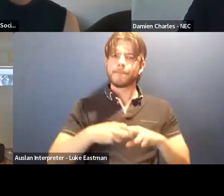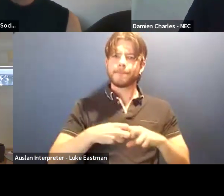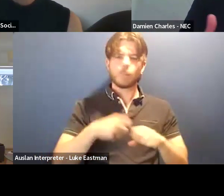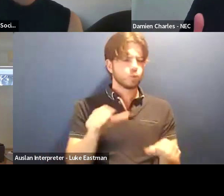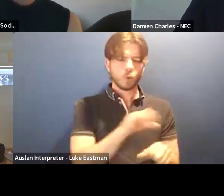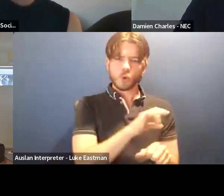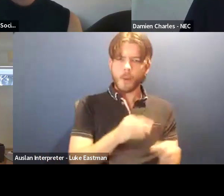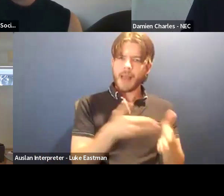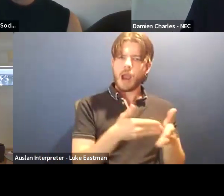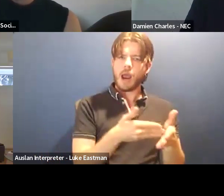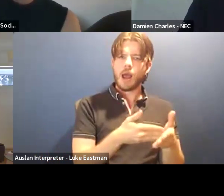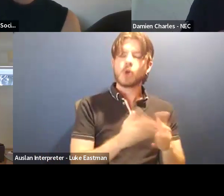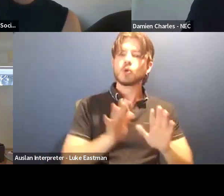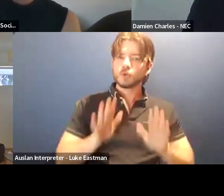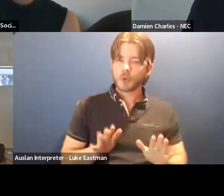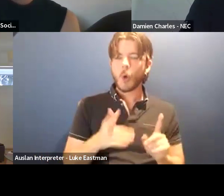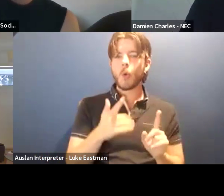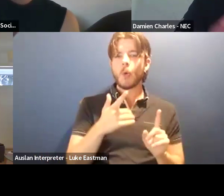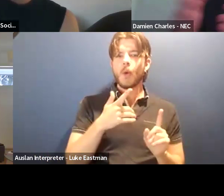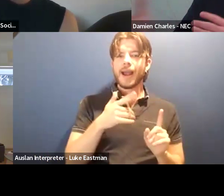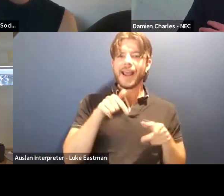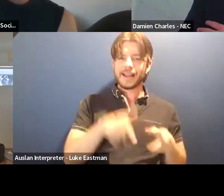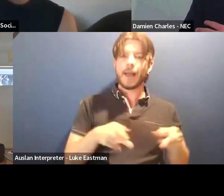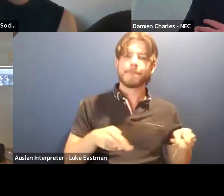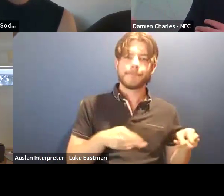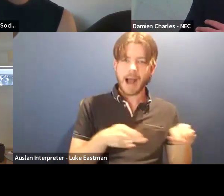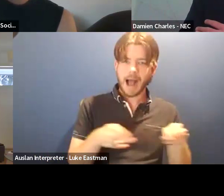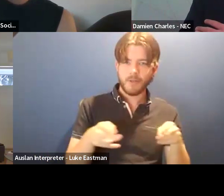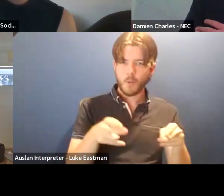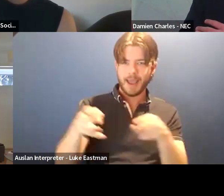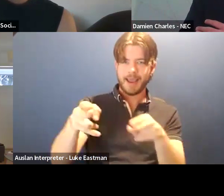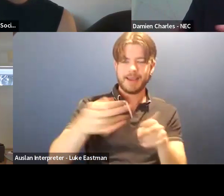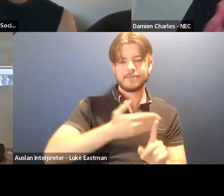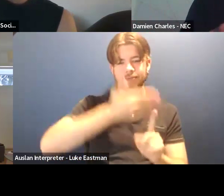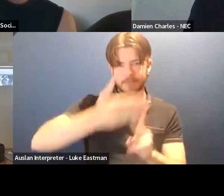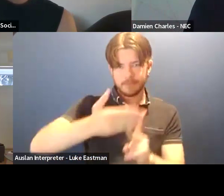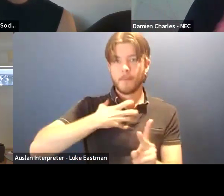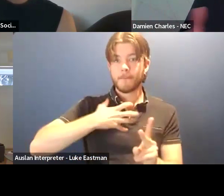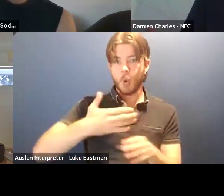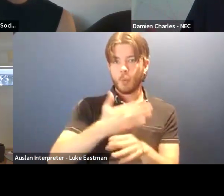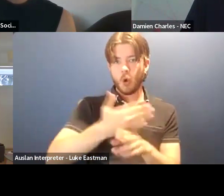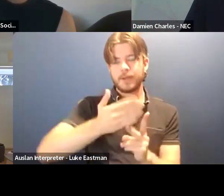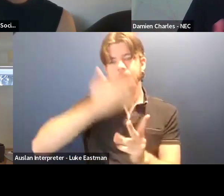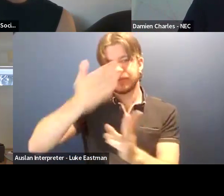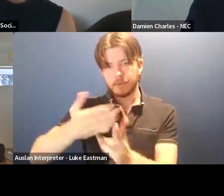people in our programs as they're moving through it's a pathway to further and